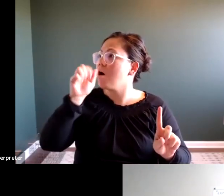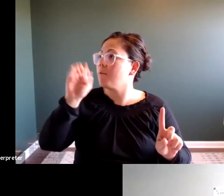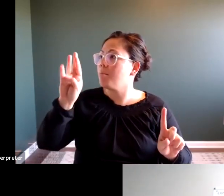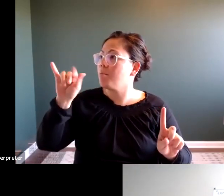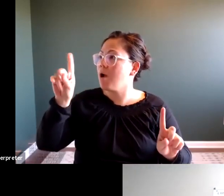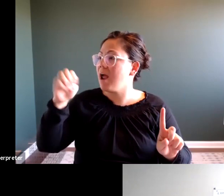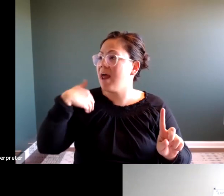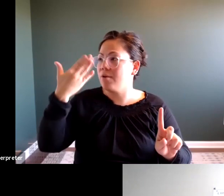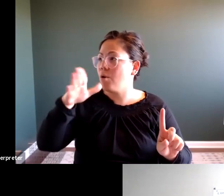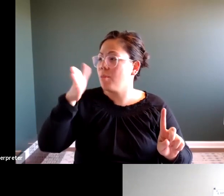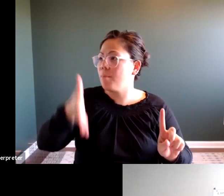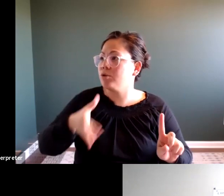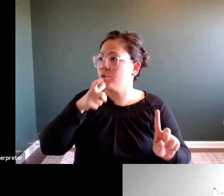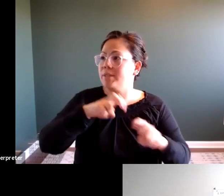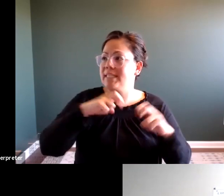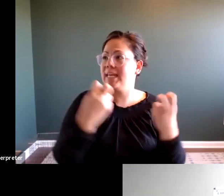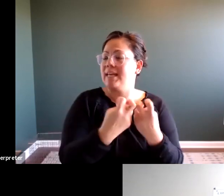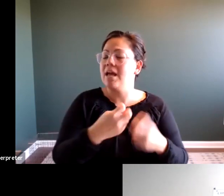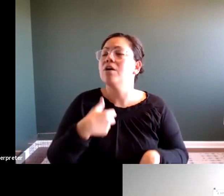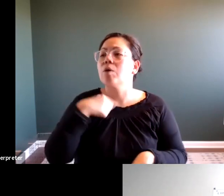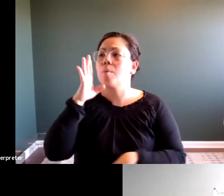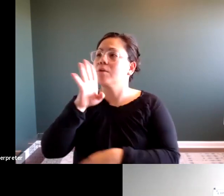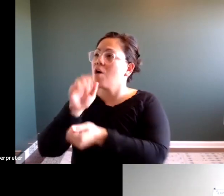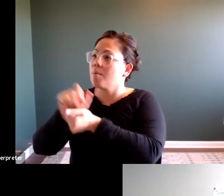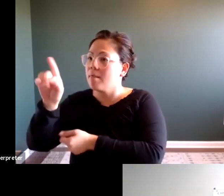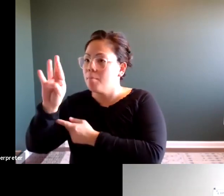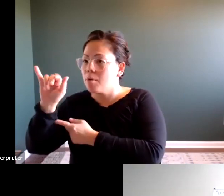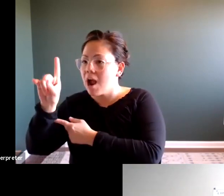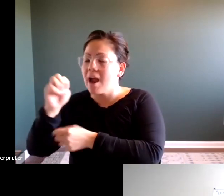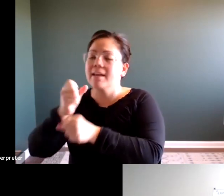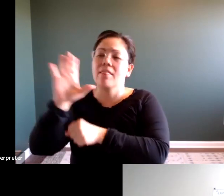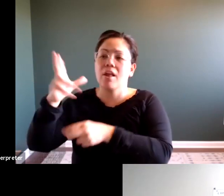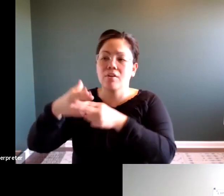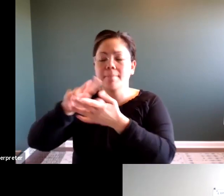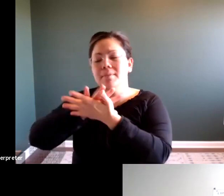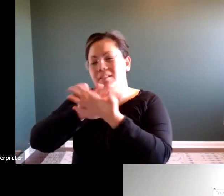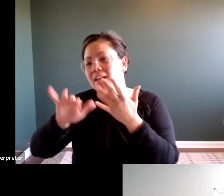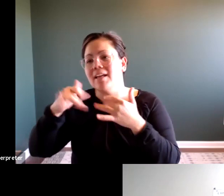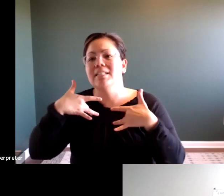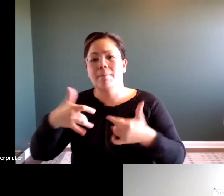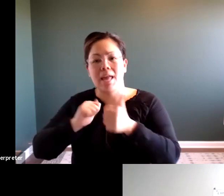And then we'll kind of, you know have them talk to the bride, get the names and kind of go from there is how that contract tracing process goes.